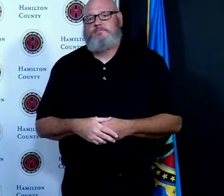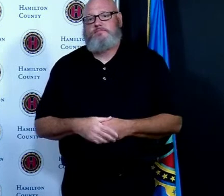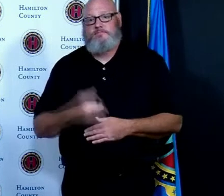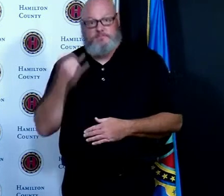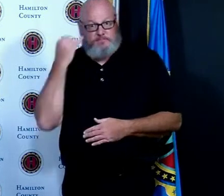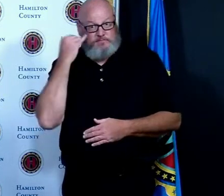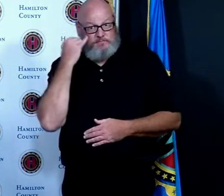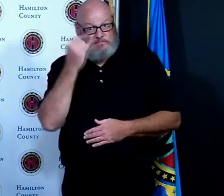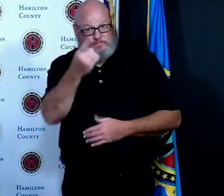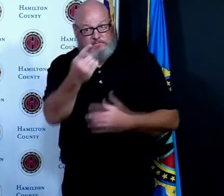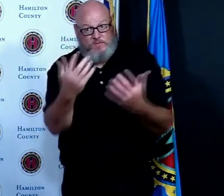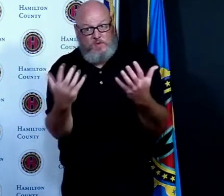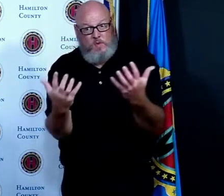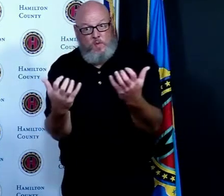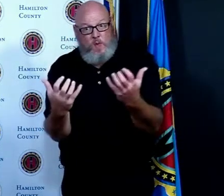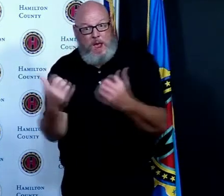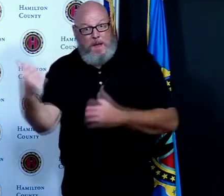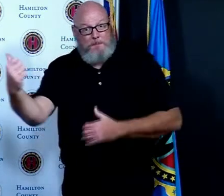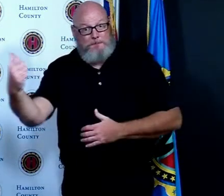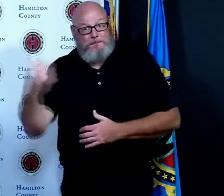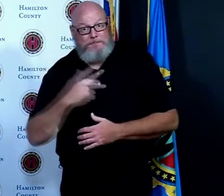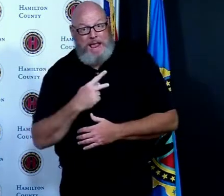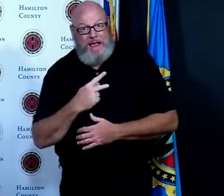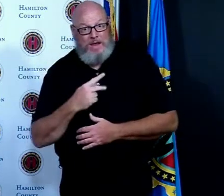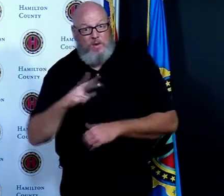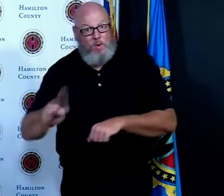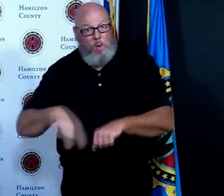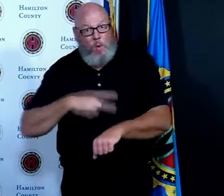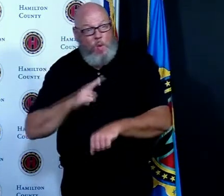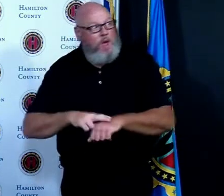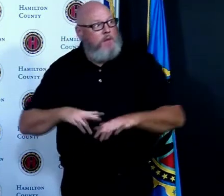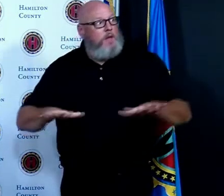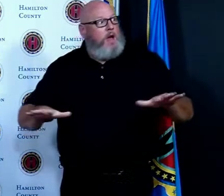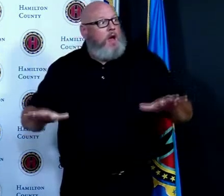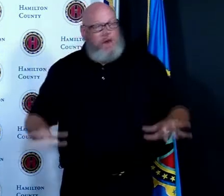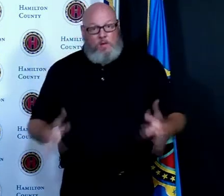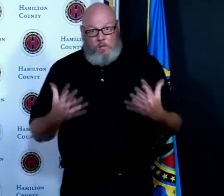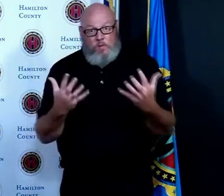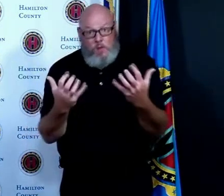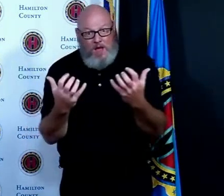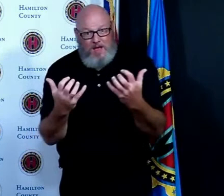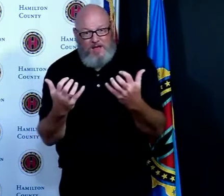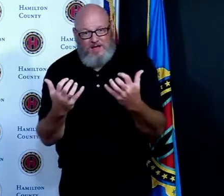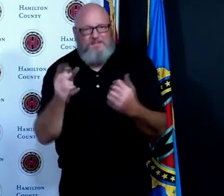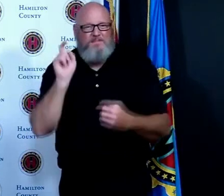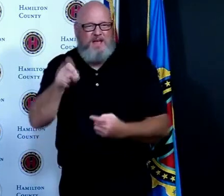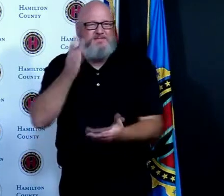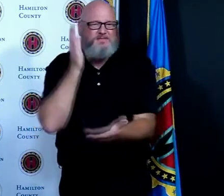we can do many activities safely although it does take more effort we should not forget